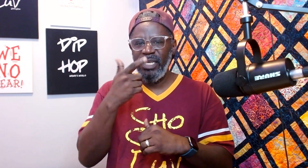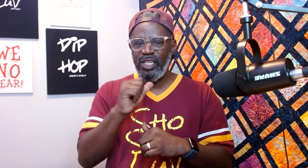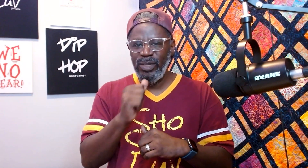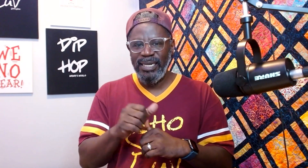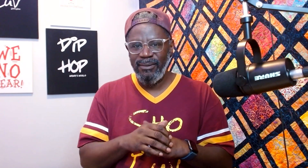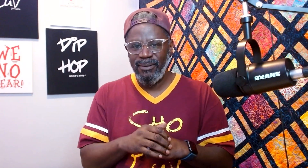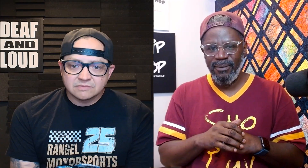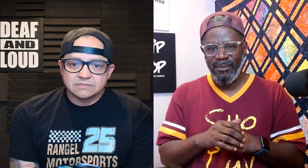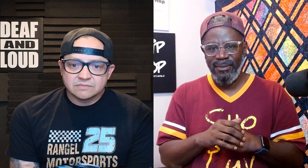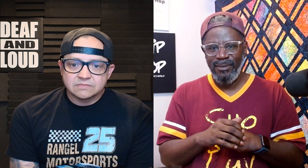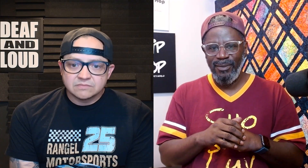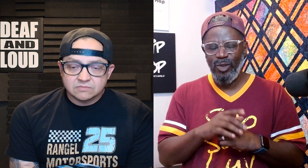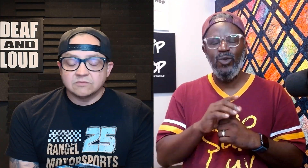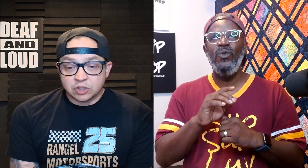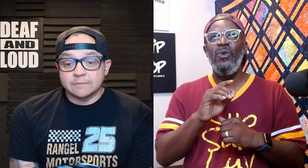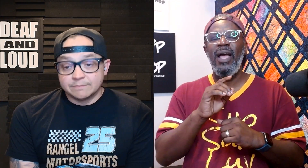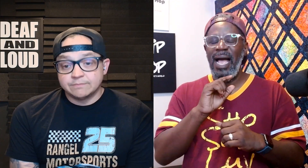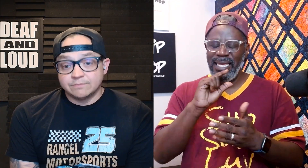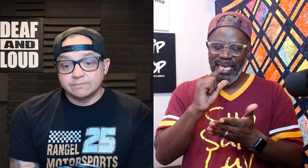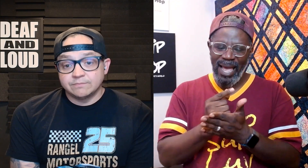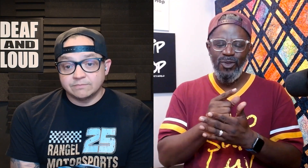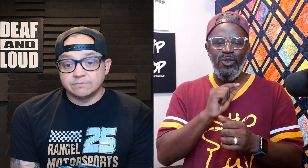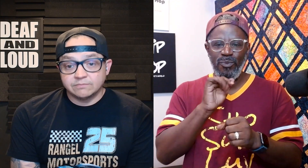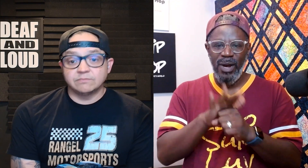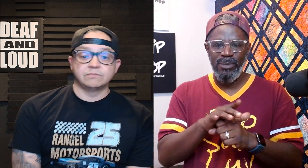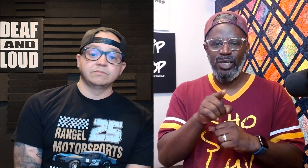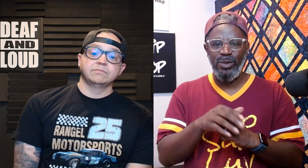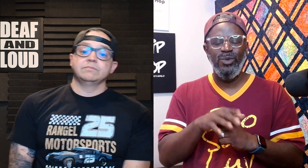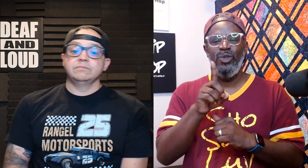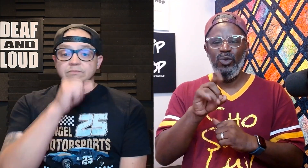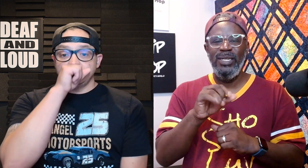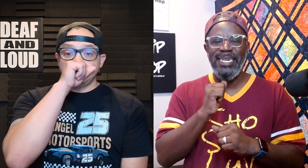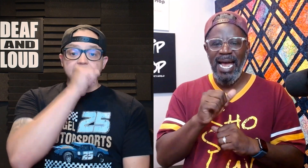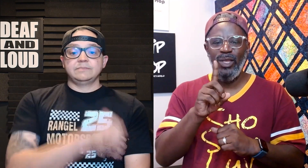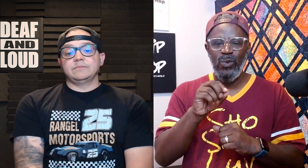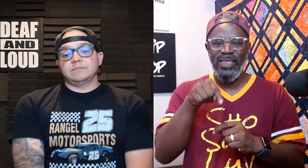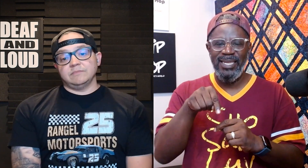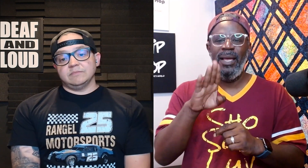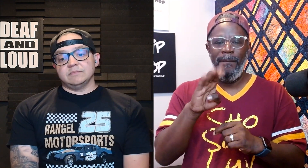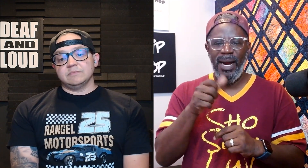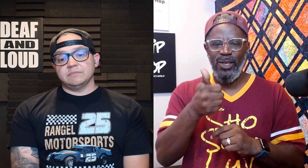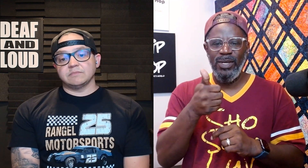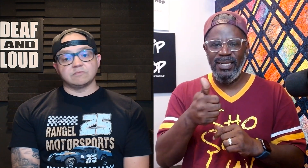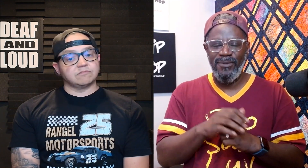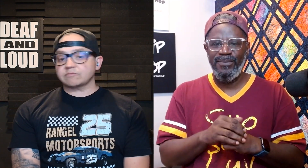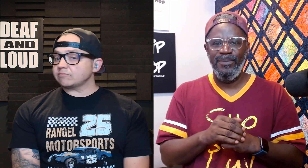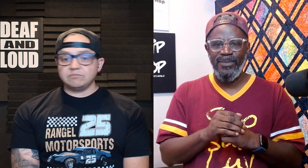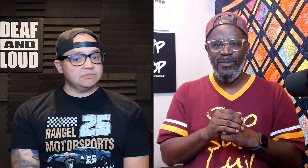because you didn't, I can guarantee you, promise you, you did not do this by yourself.